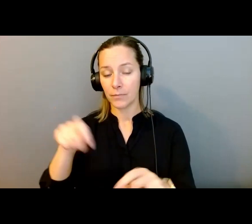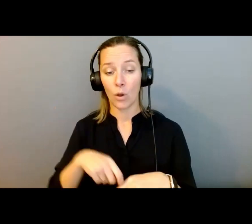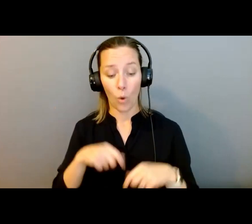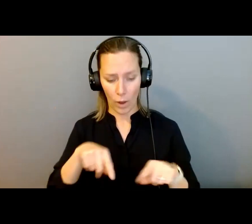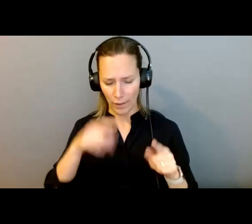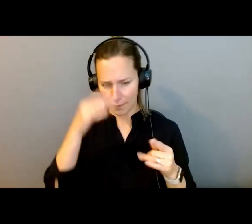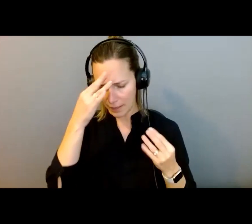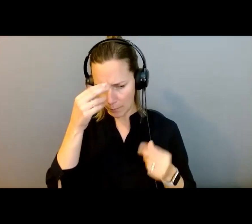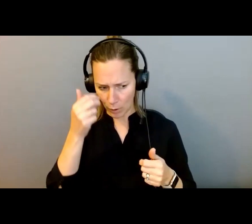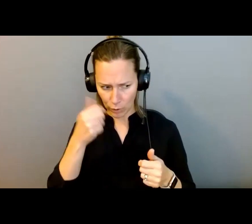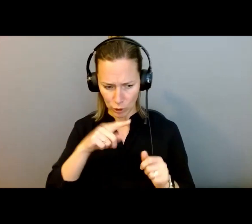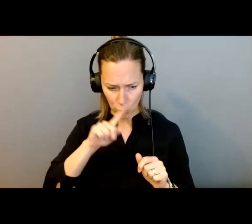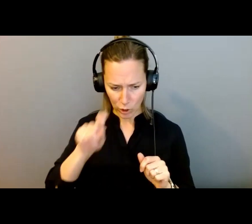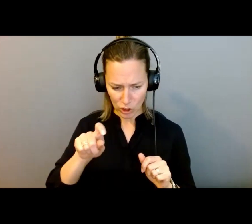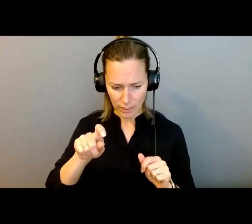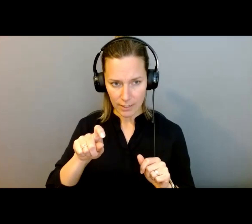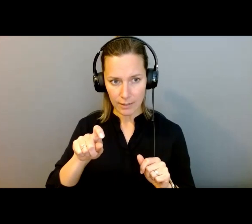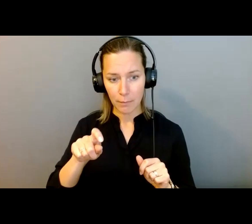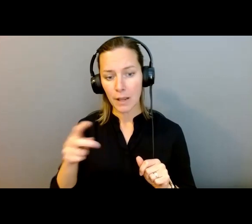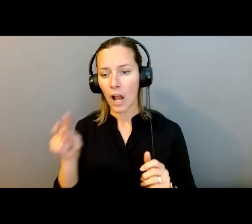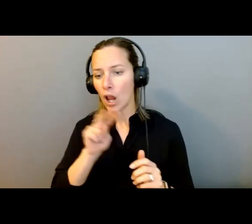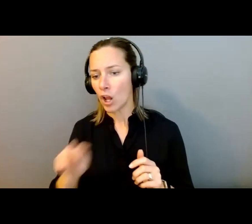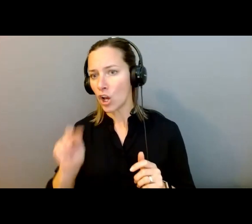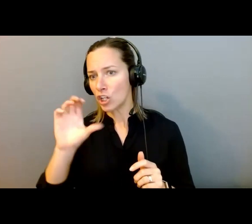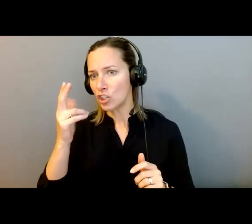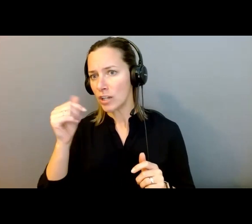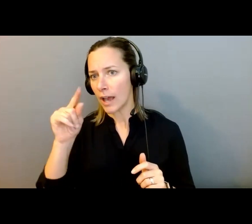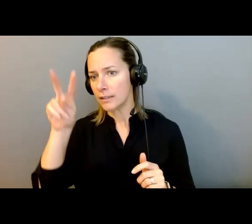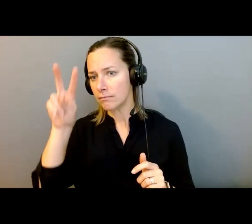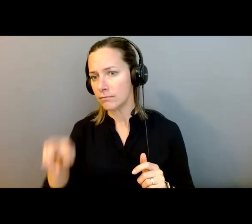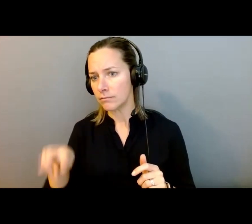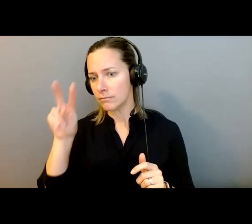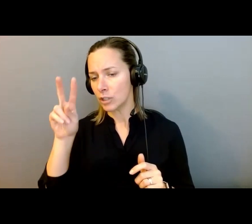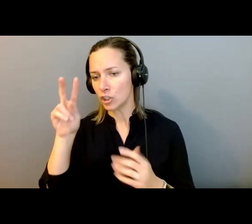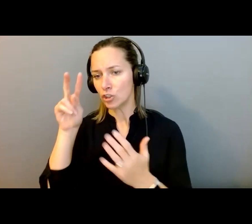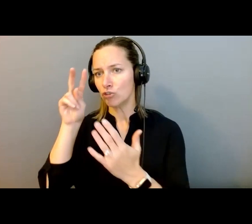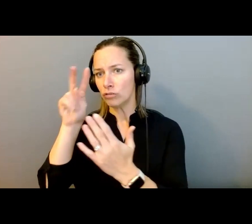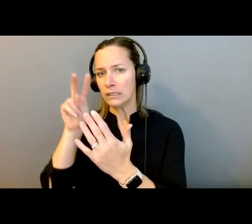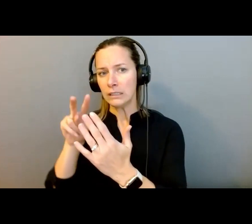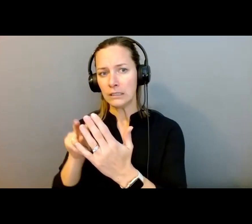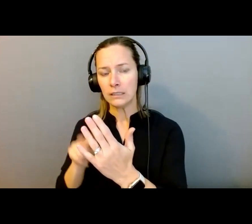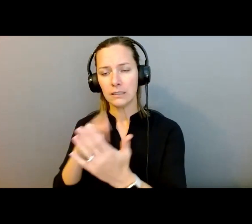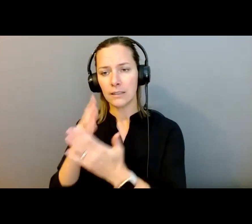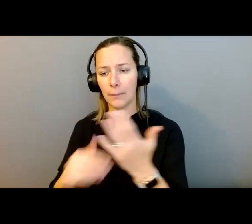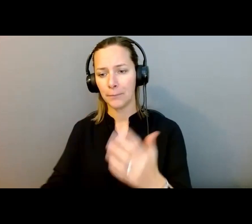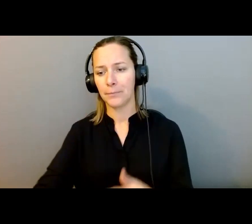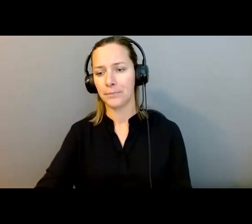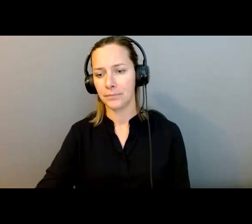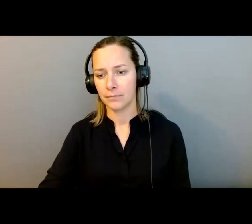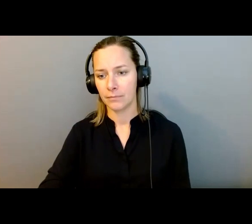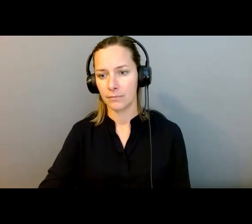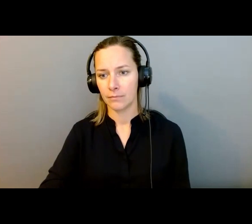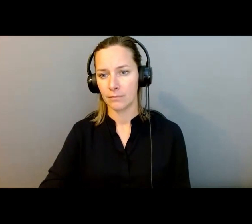I might turn to the chat history and read aloud, and I'll just note that I'm so grateful